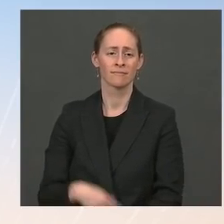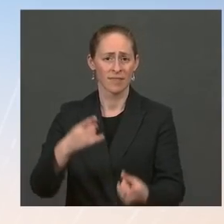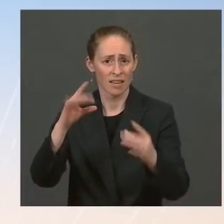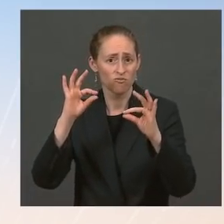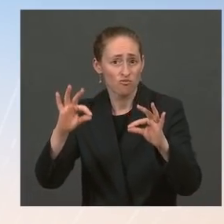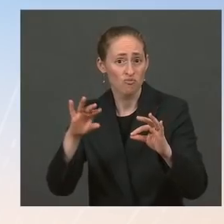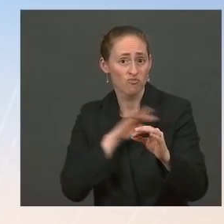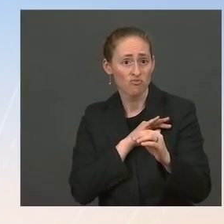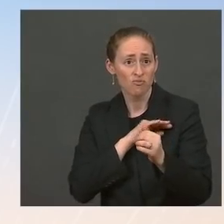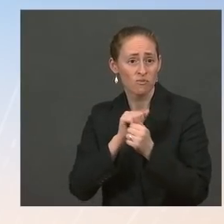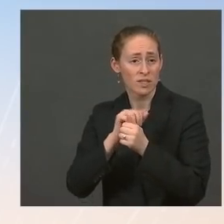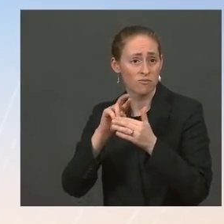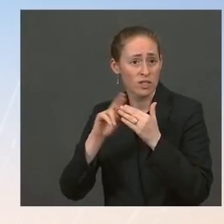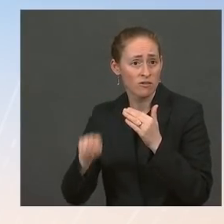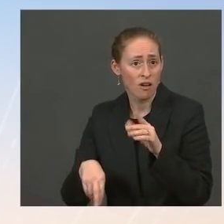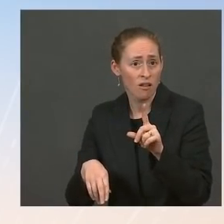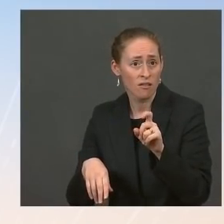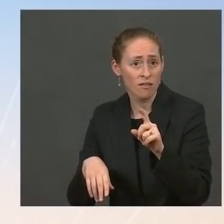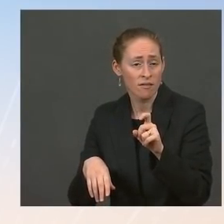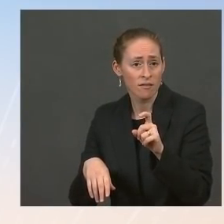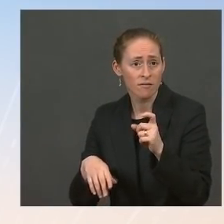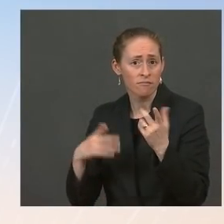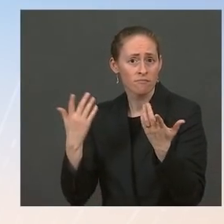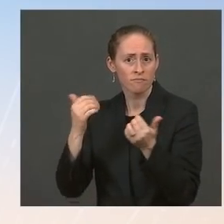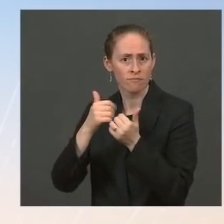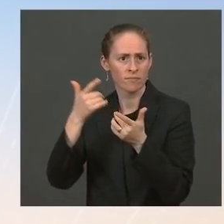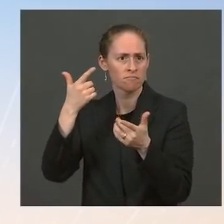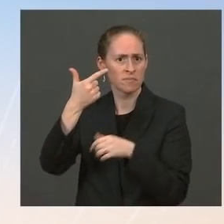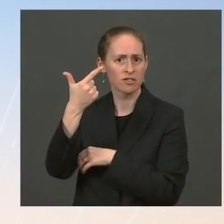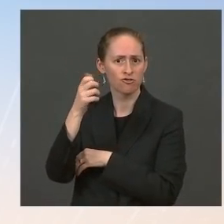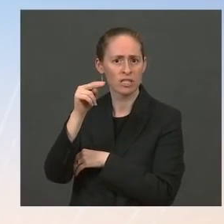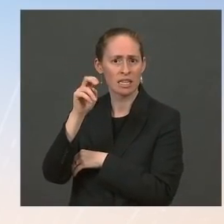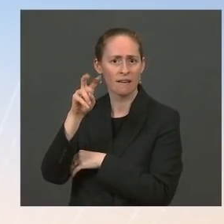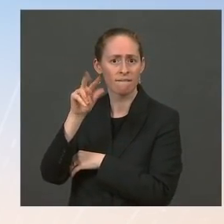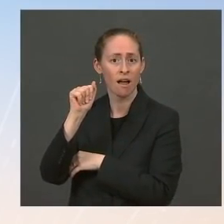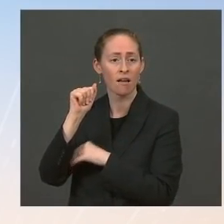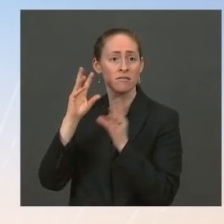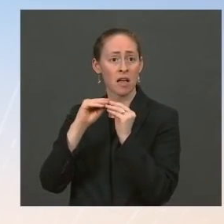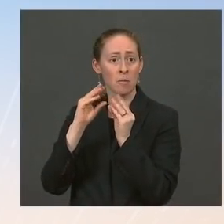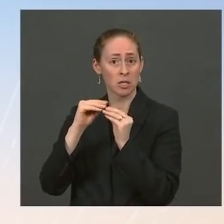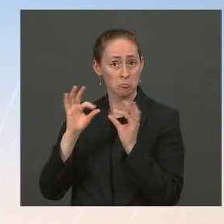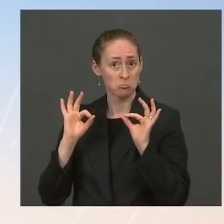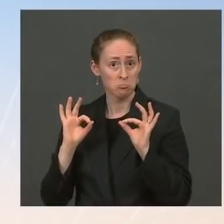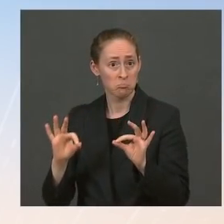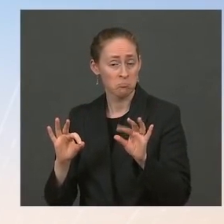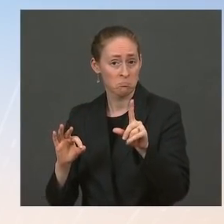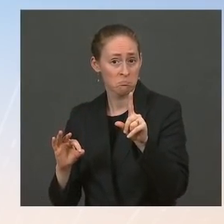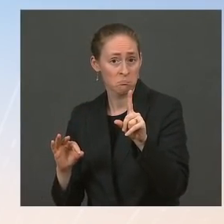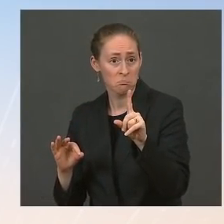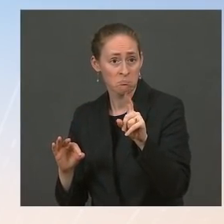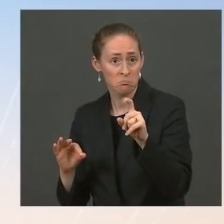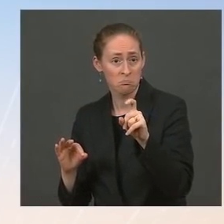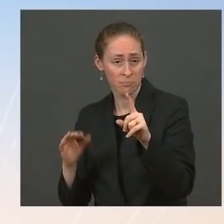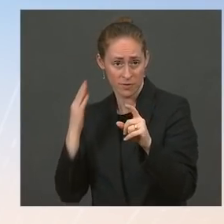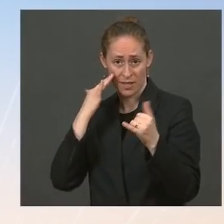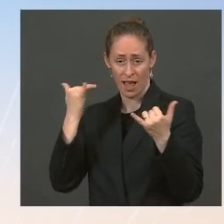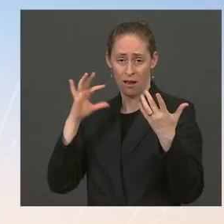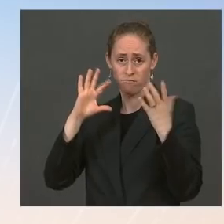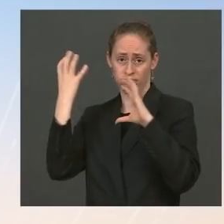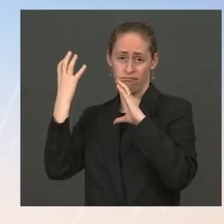given the current situation around the tensions from Ukraine and the situation at the Polish-Belarusian border?